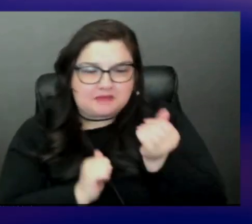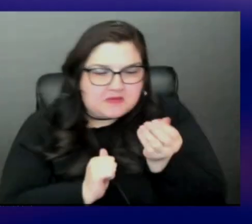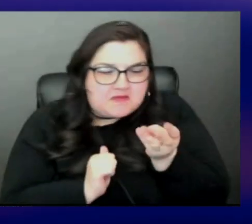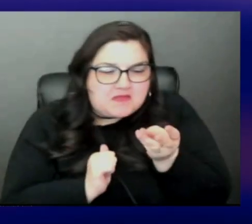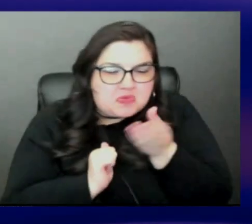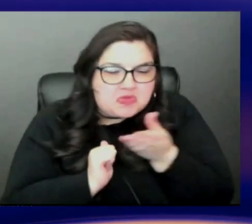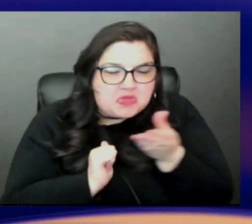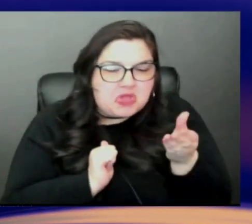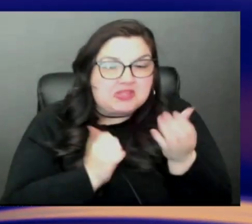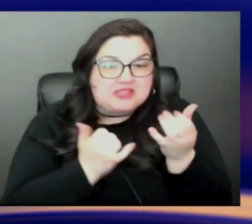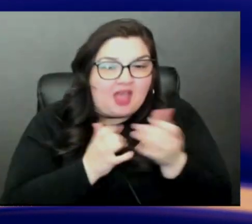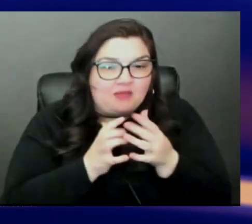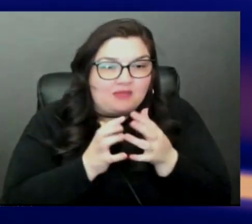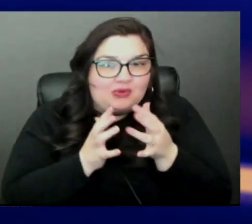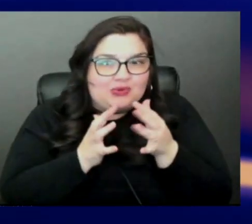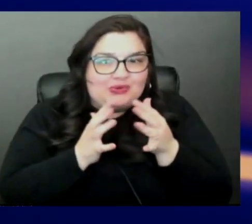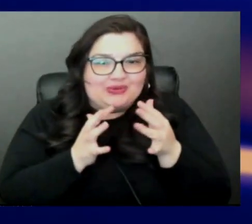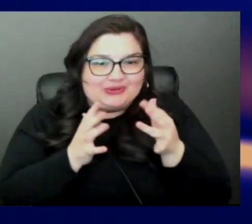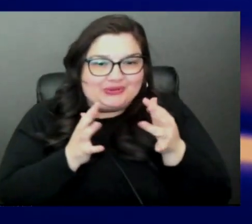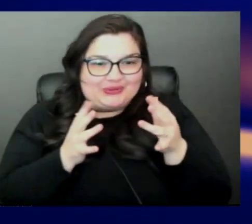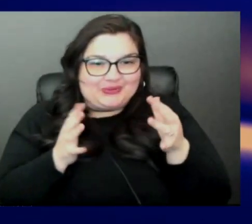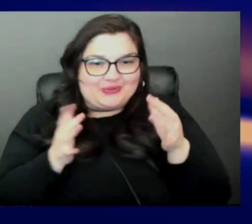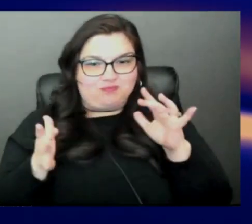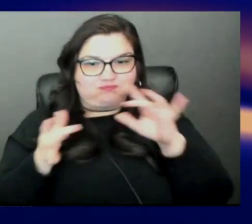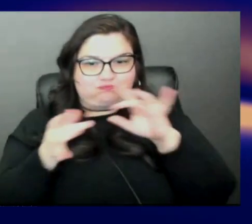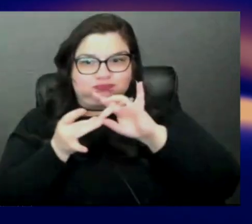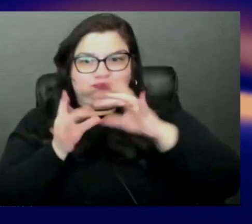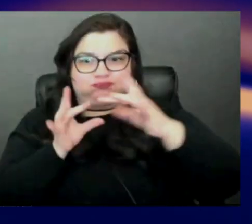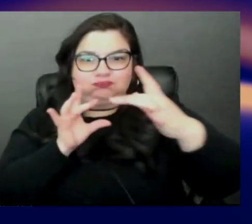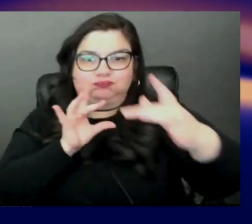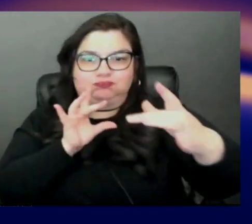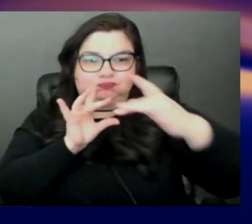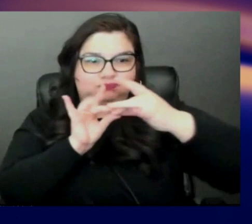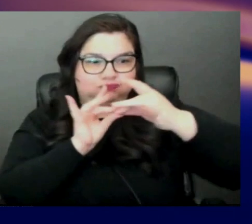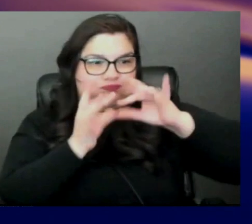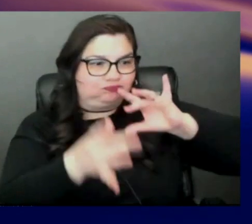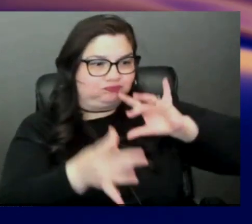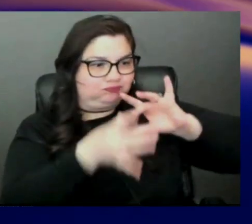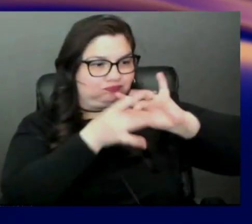now we're branching out to so many more services and I'm guessing that this is,